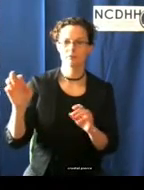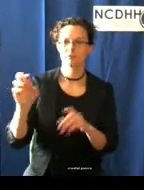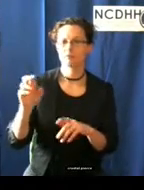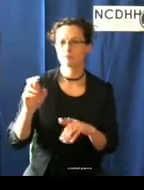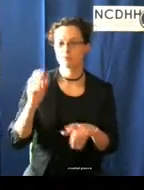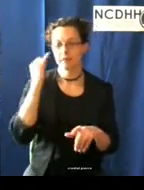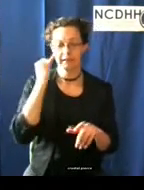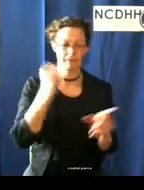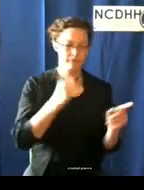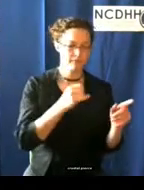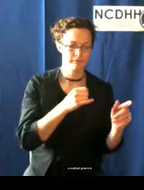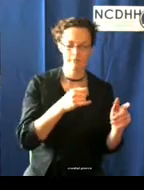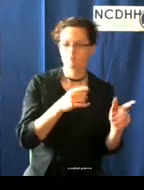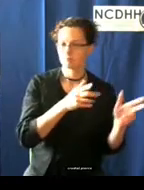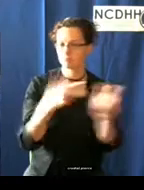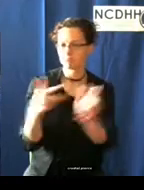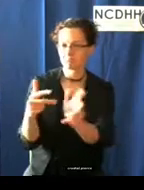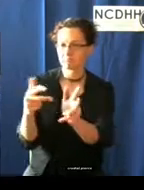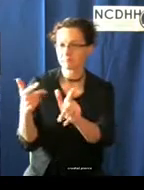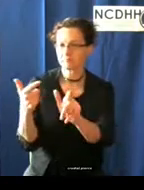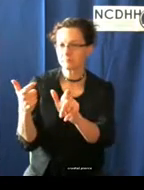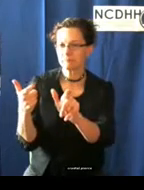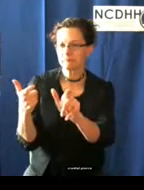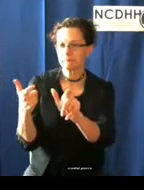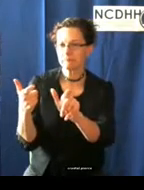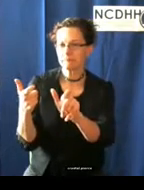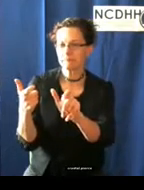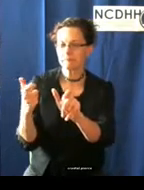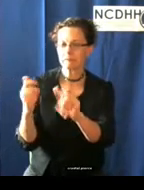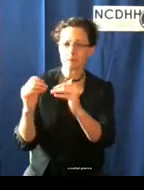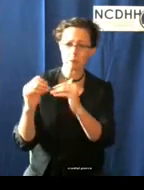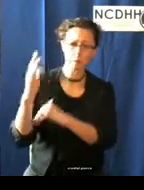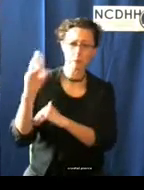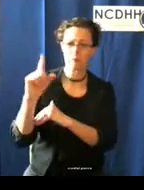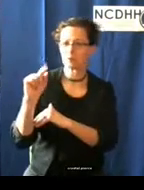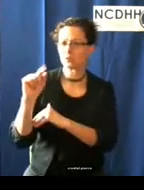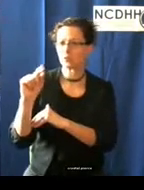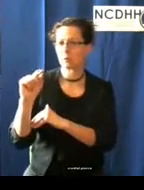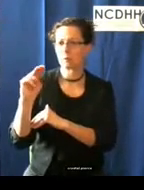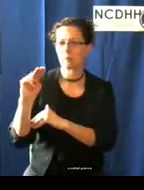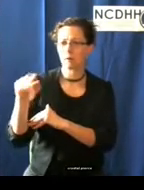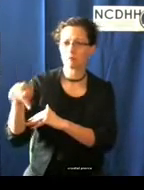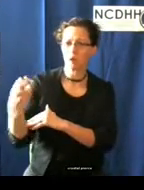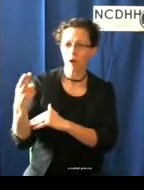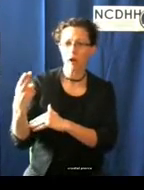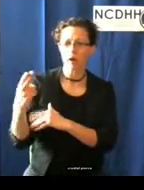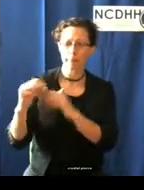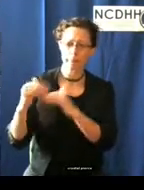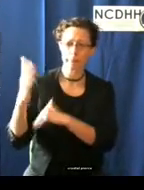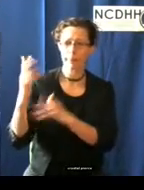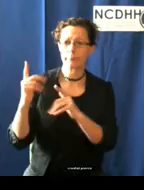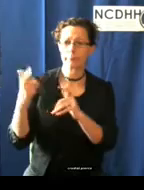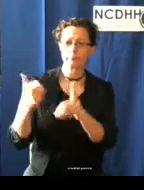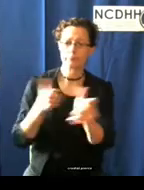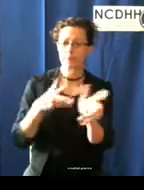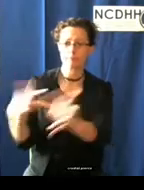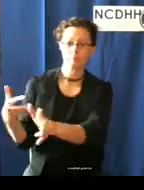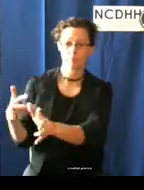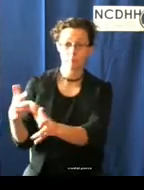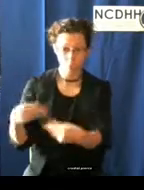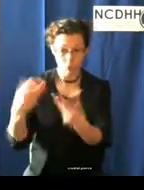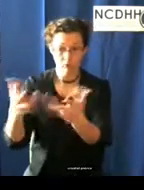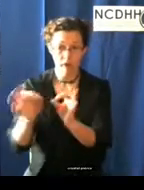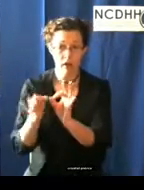65 IN A 45 MILE AN HOUR ZONE IF THEY DO NOT PROVIDE YOU WITH AN INTERPRETER